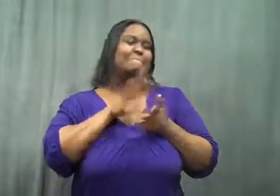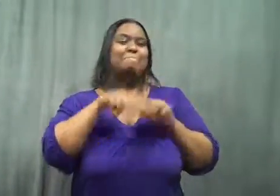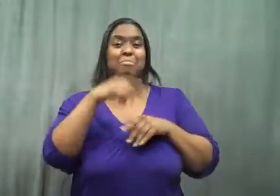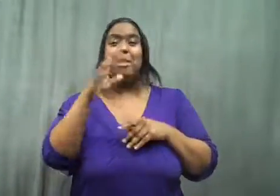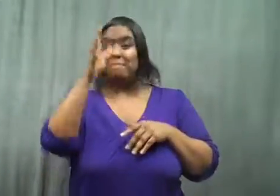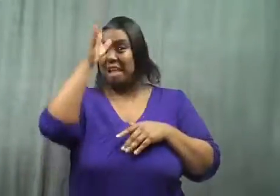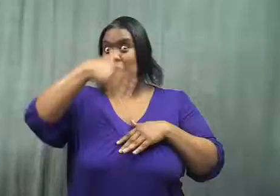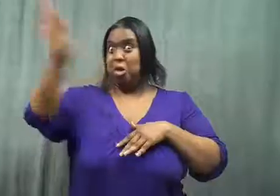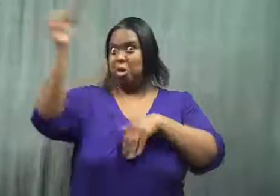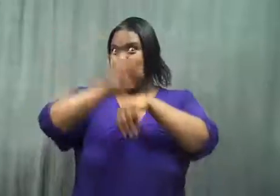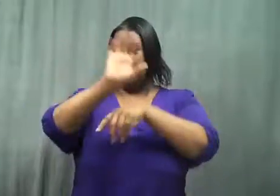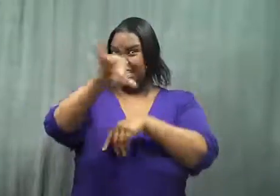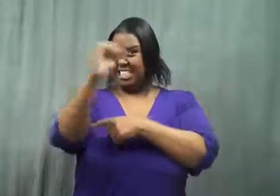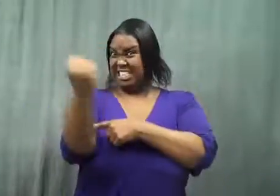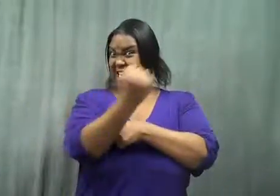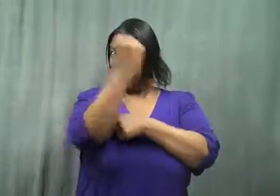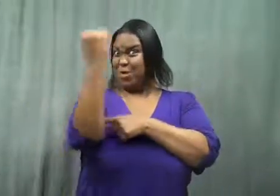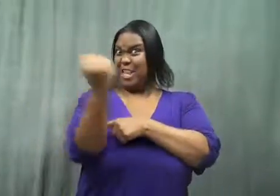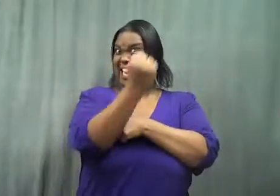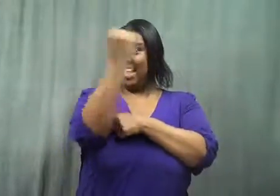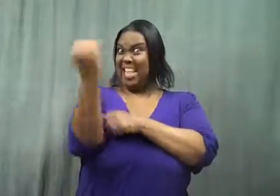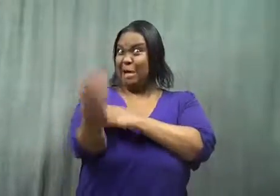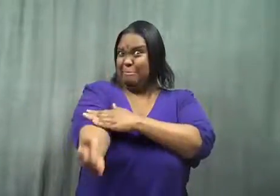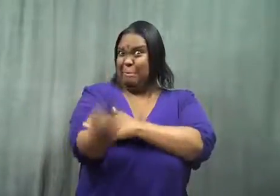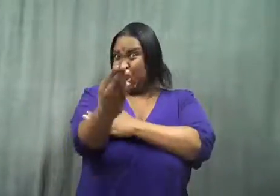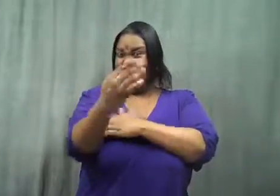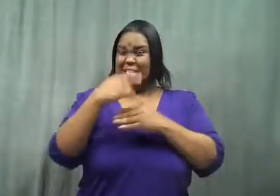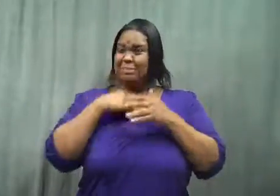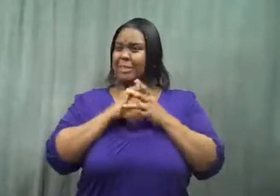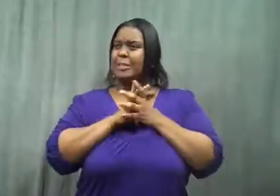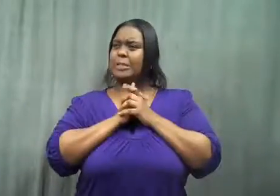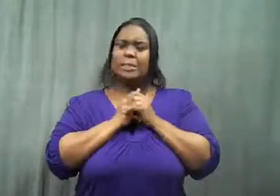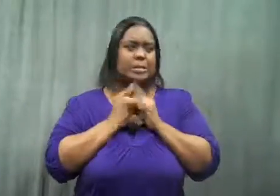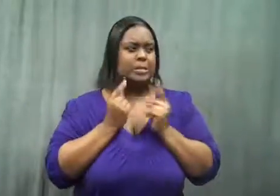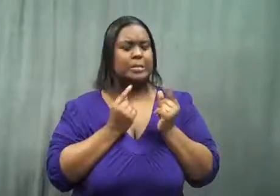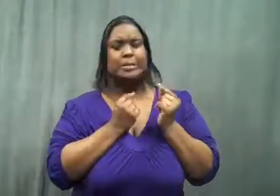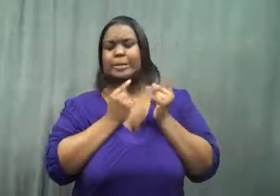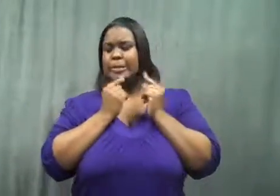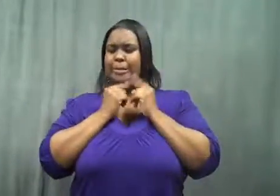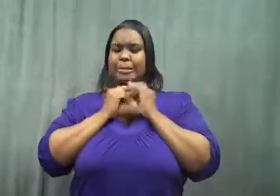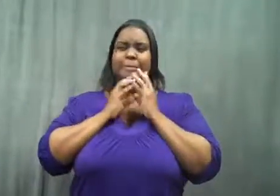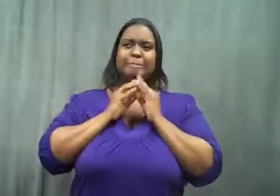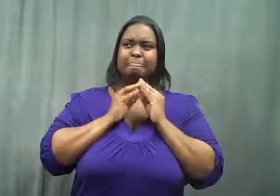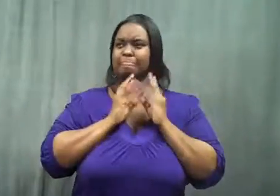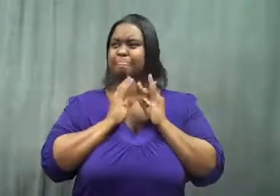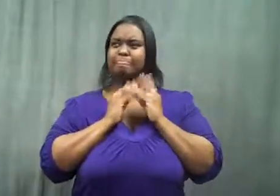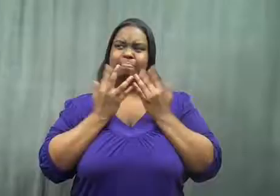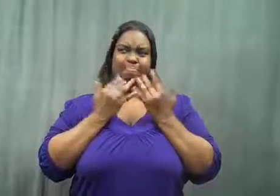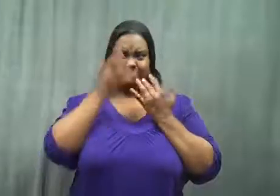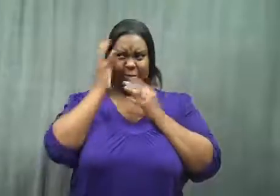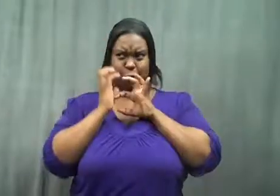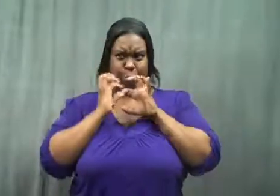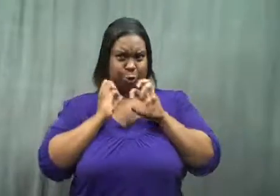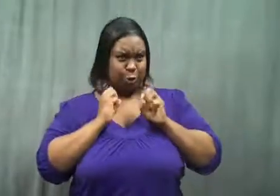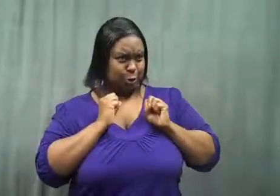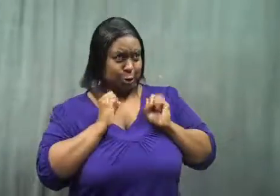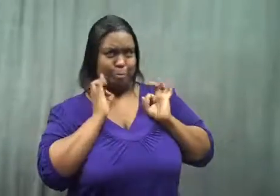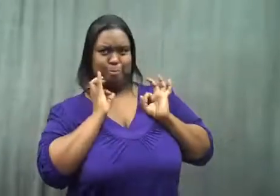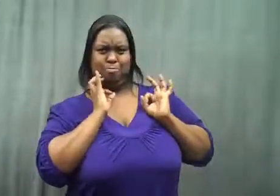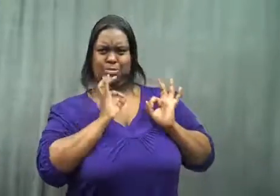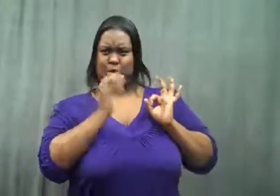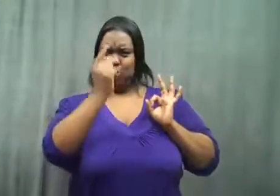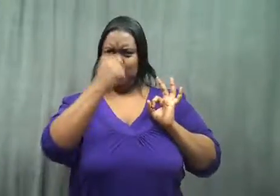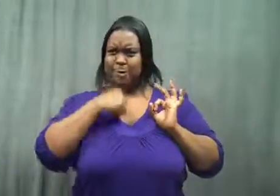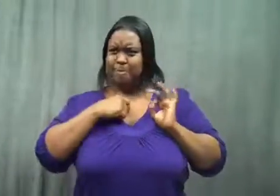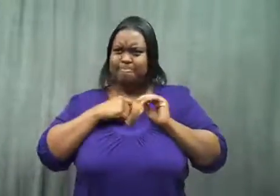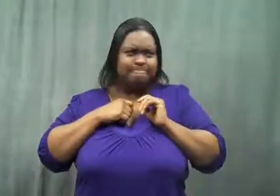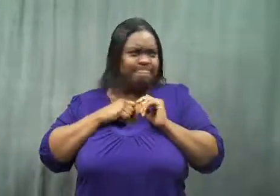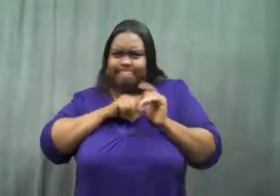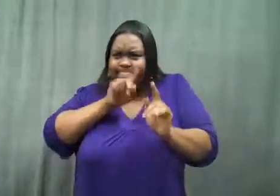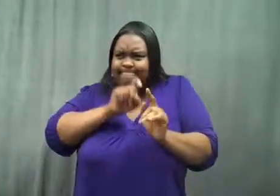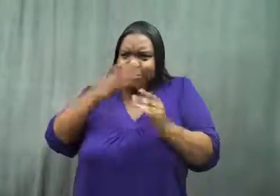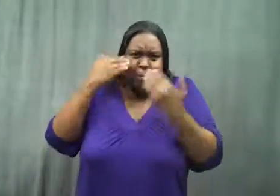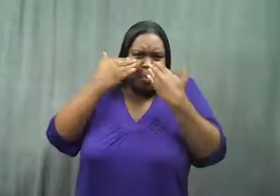He went to work Saturday morning. So I sneaked into his room.